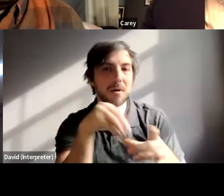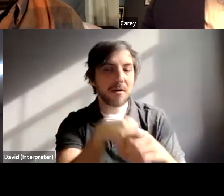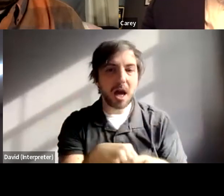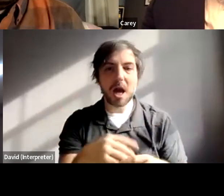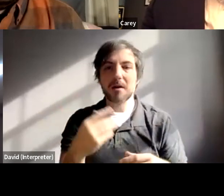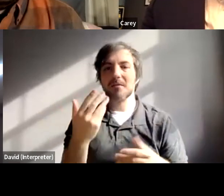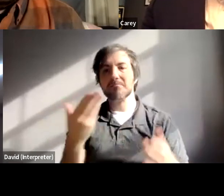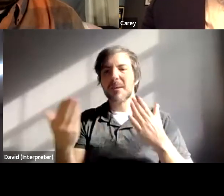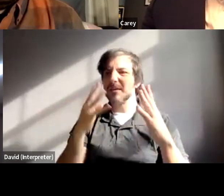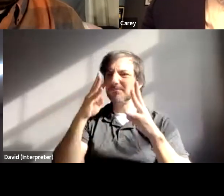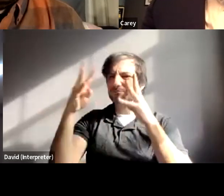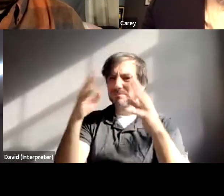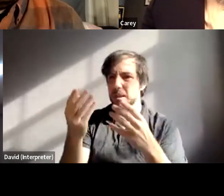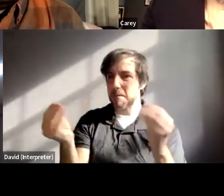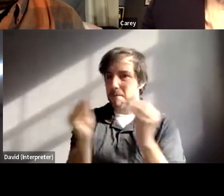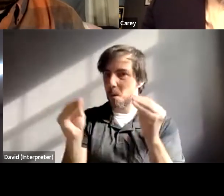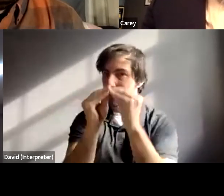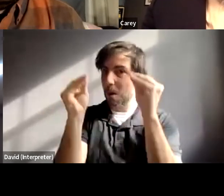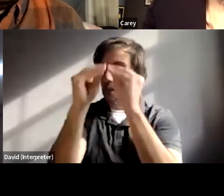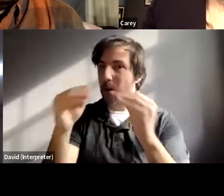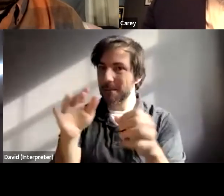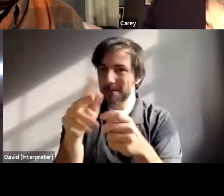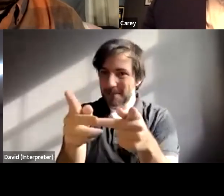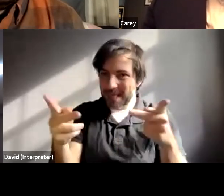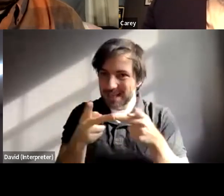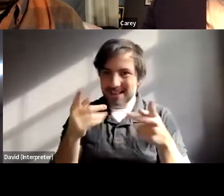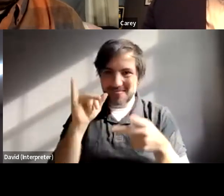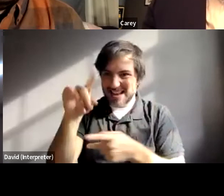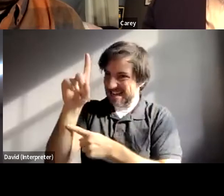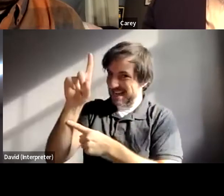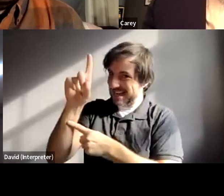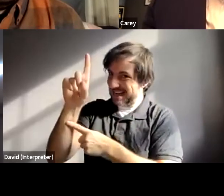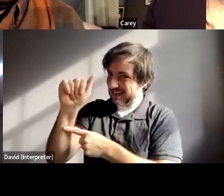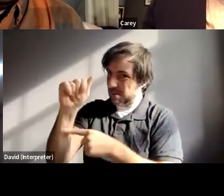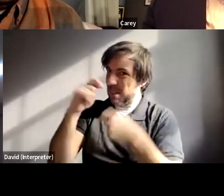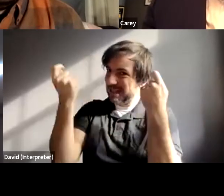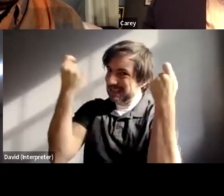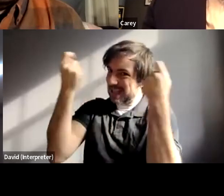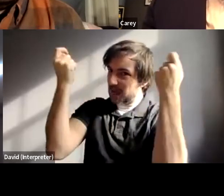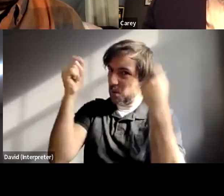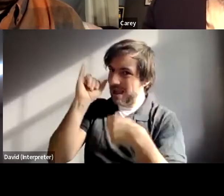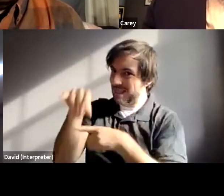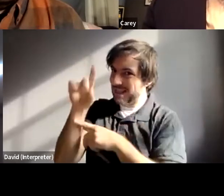hockey in a way that the disability is celebrated and target ed for that?